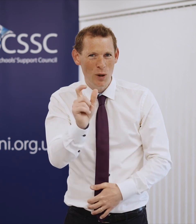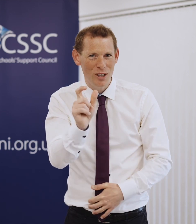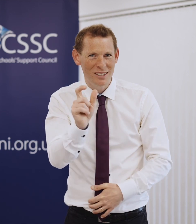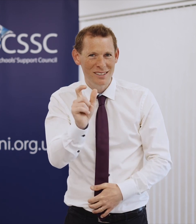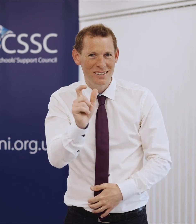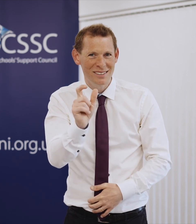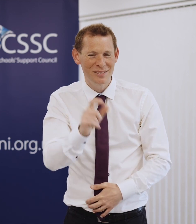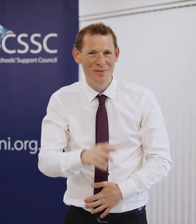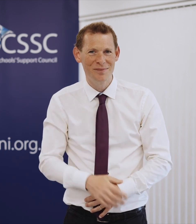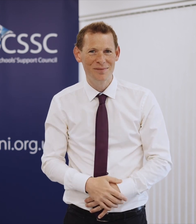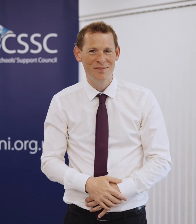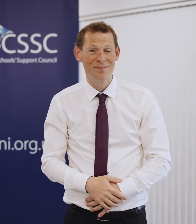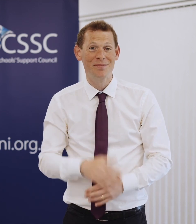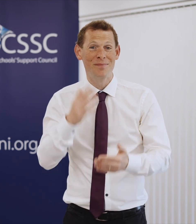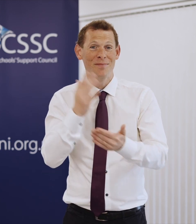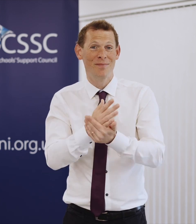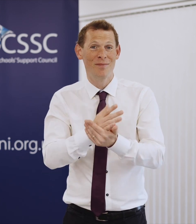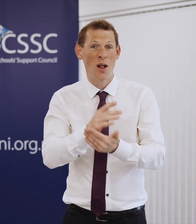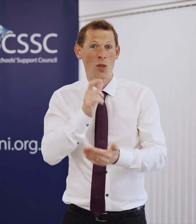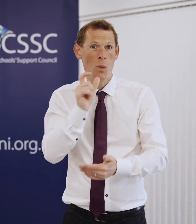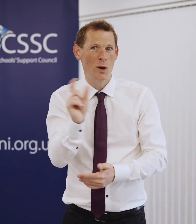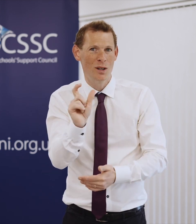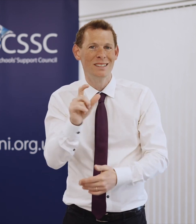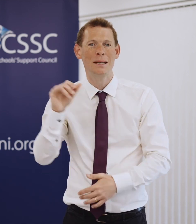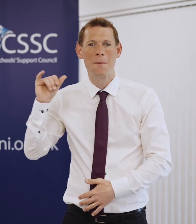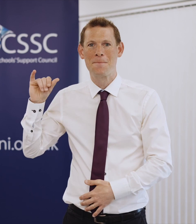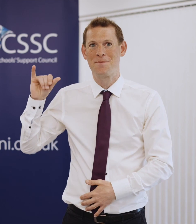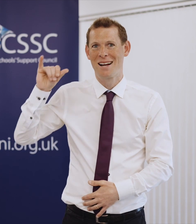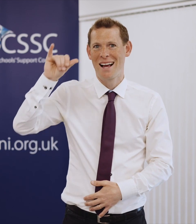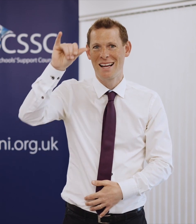So what do you think the word was. The word was plane.